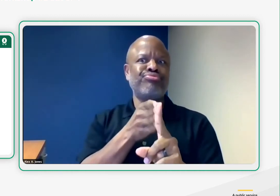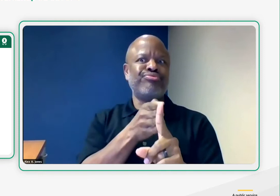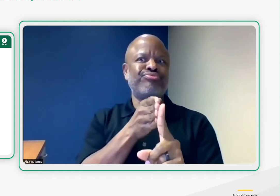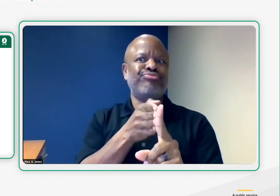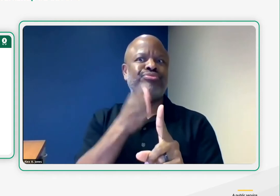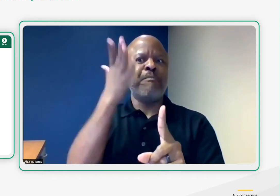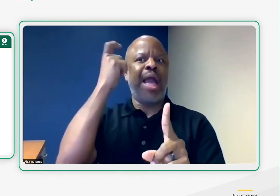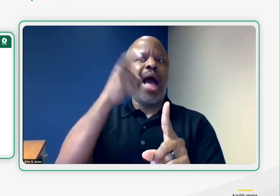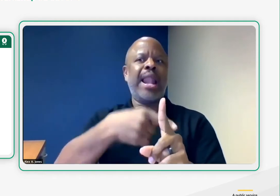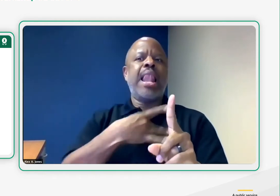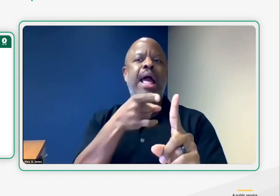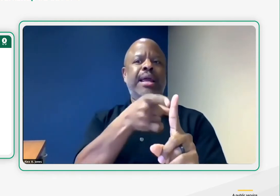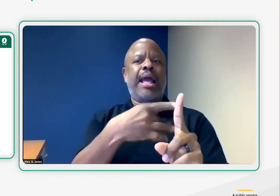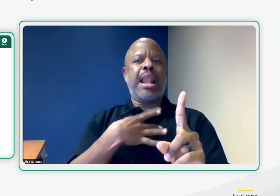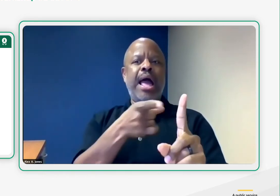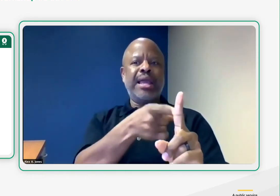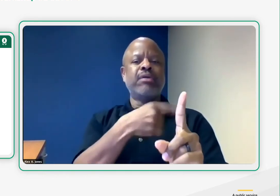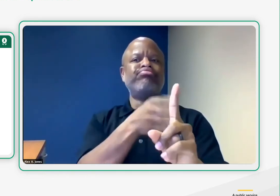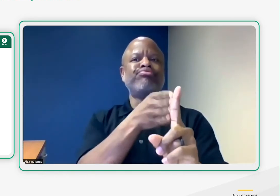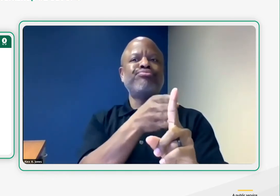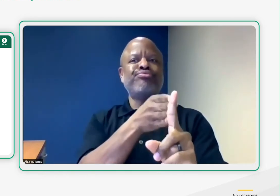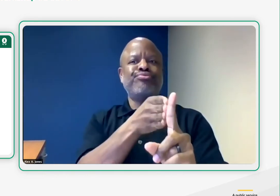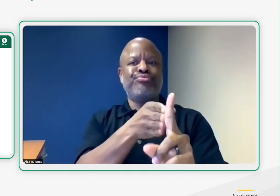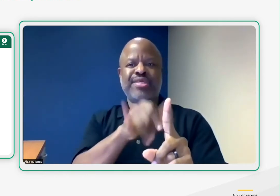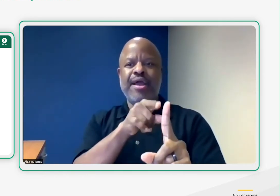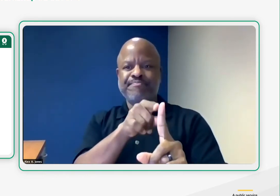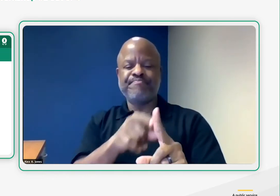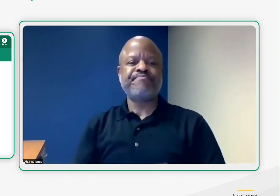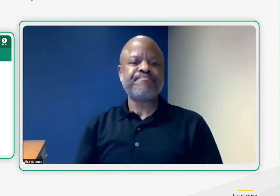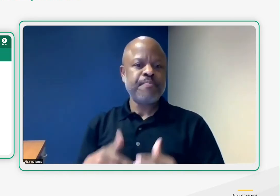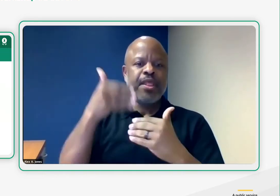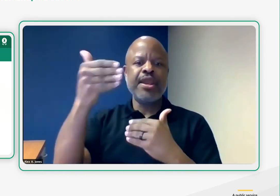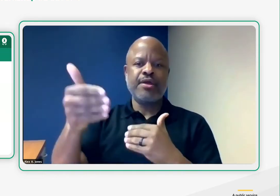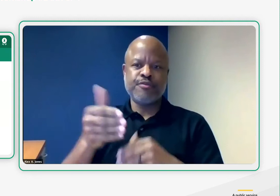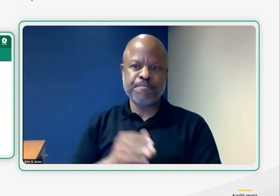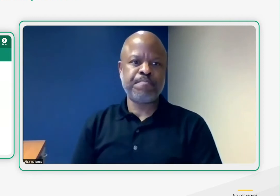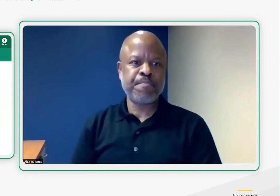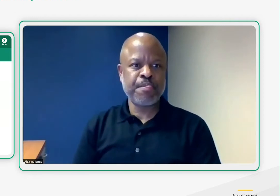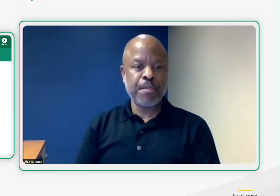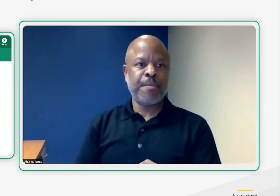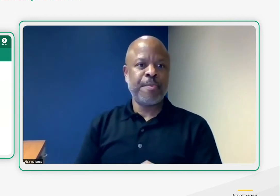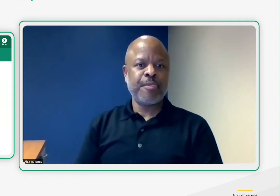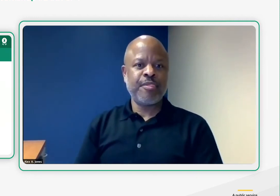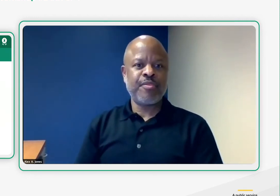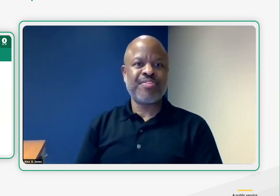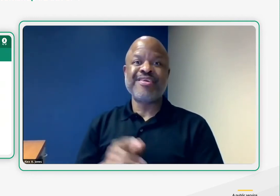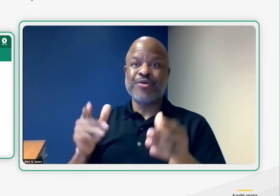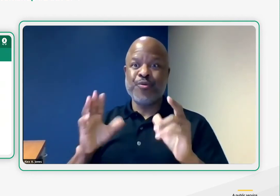but the comfort level and the joy that I got from going to Starbucks and having my favorite drink was what influenced that.